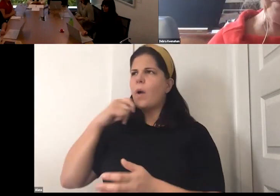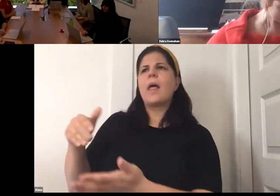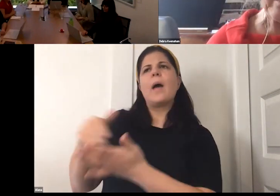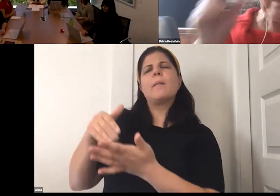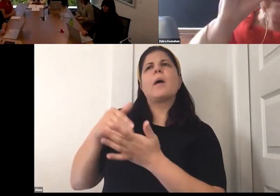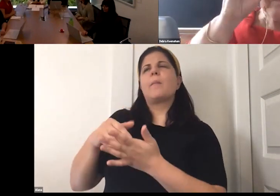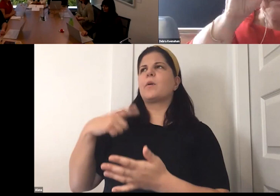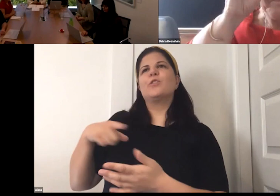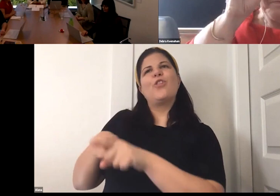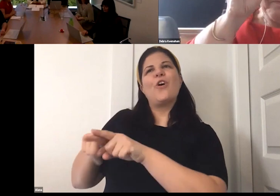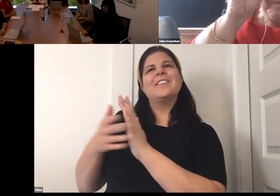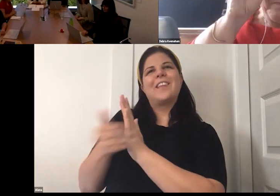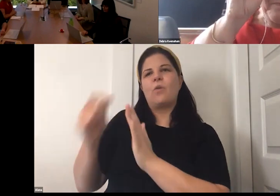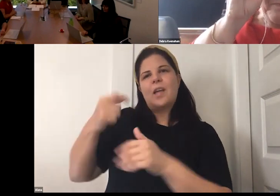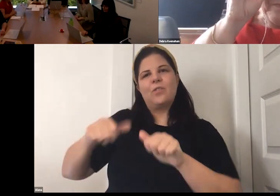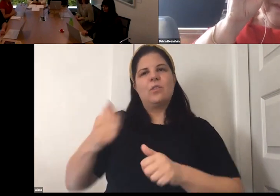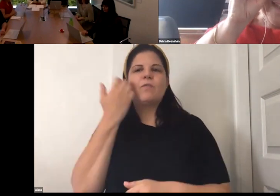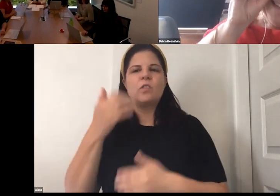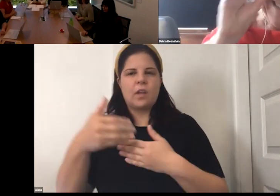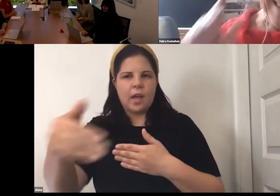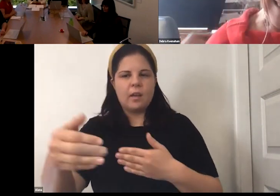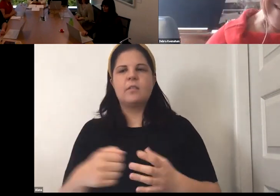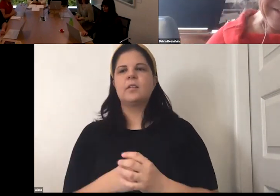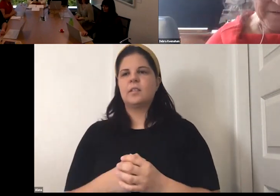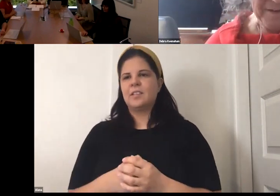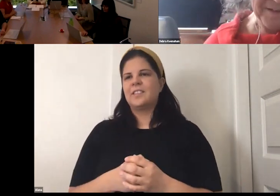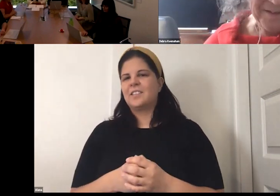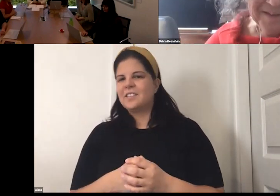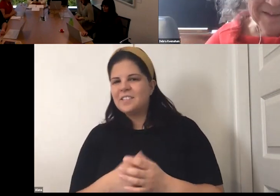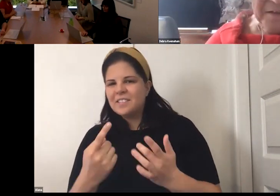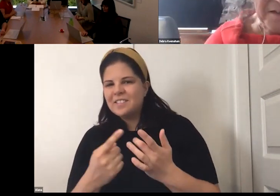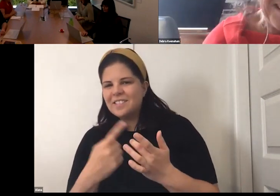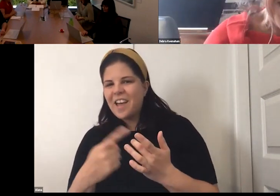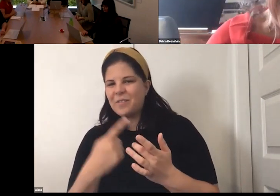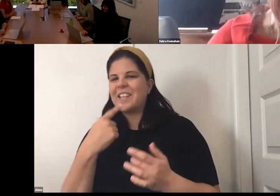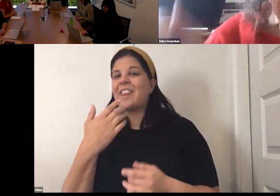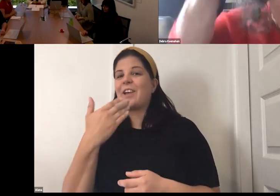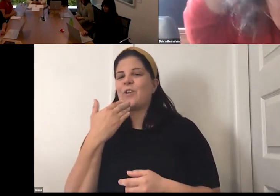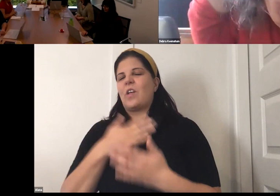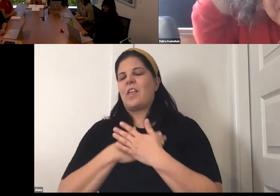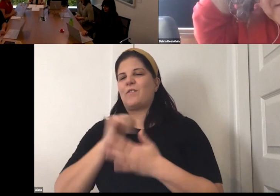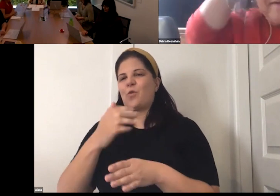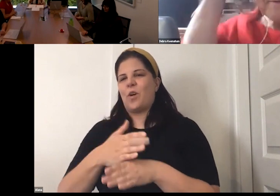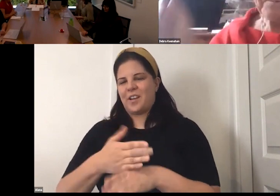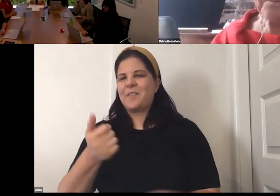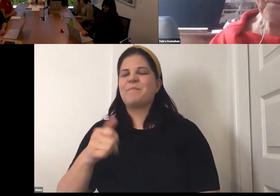And it's posted in the Q and A scene, "Thanks, Debra, we love your work." We all do.